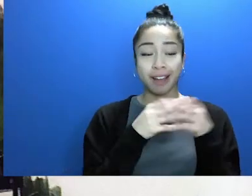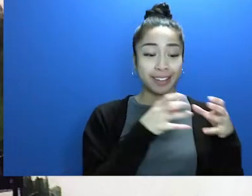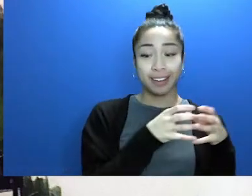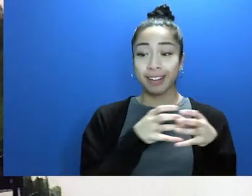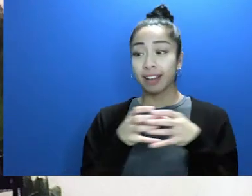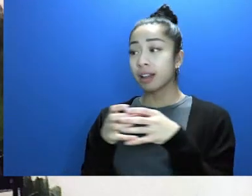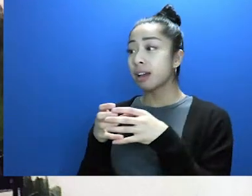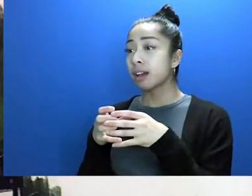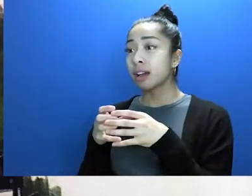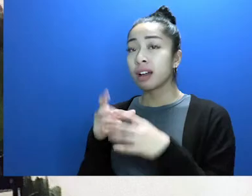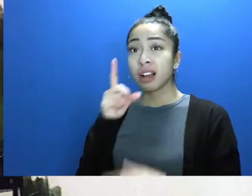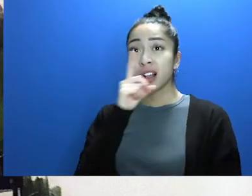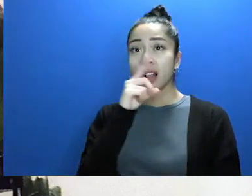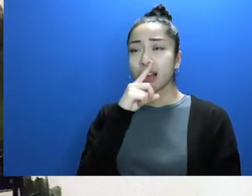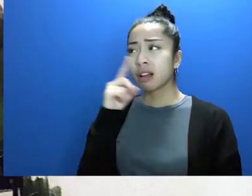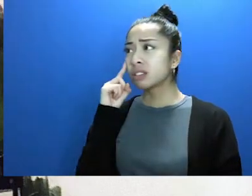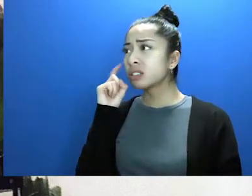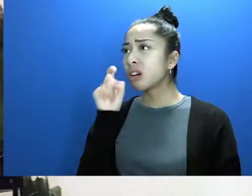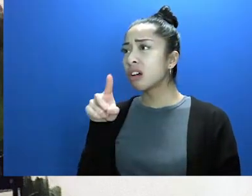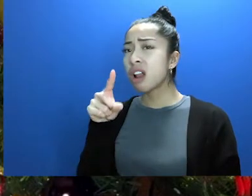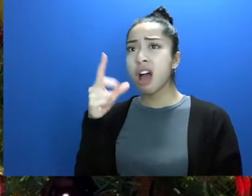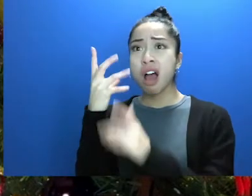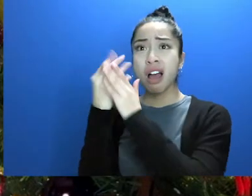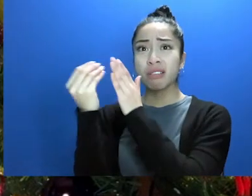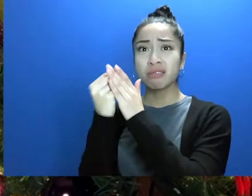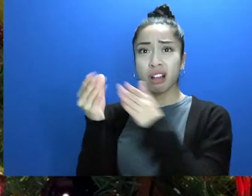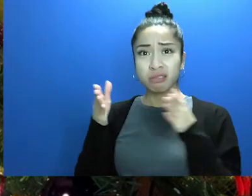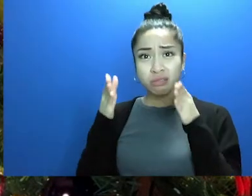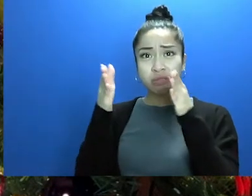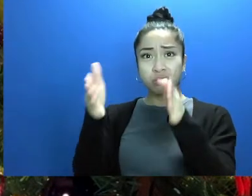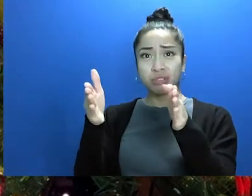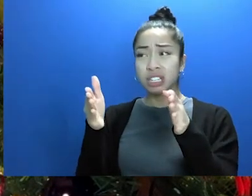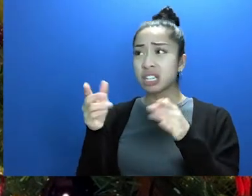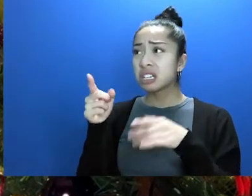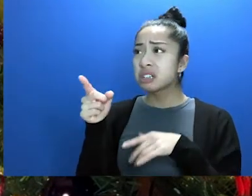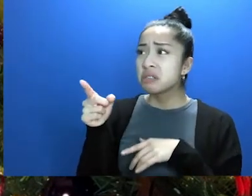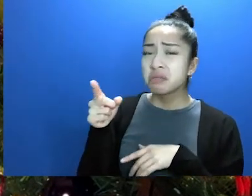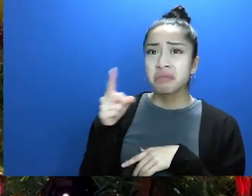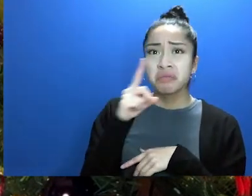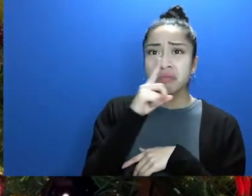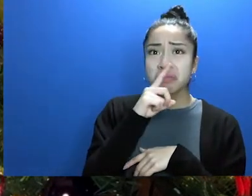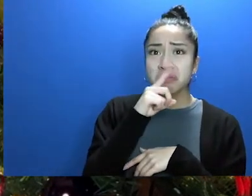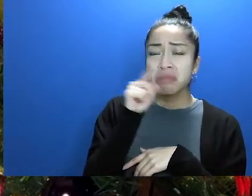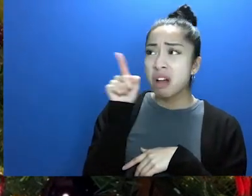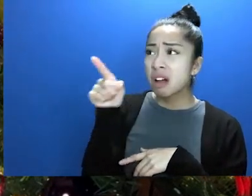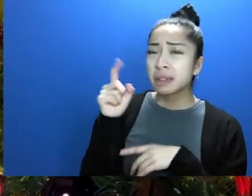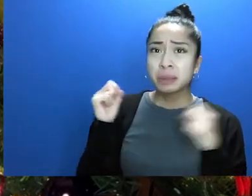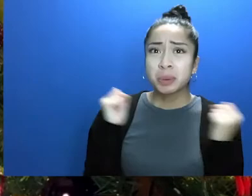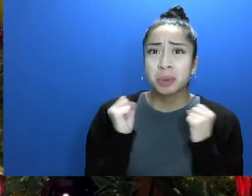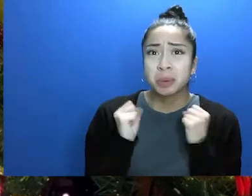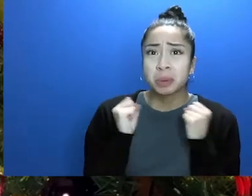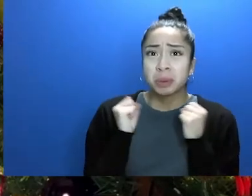small mice were shivering no shoes on their feet they were hiding away from the wind and the sleet